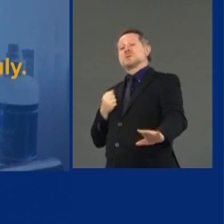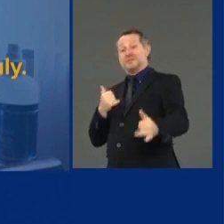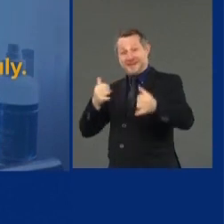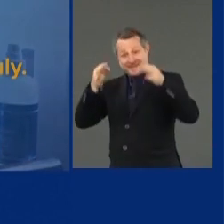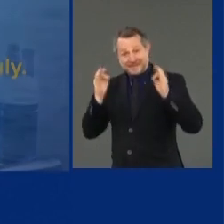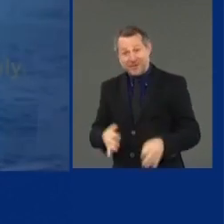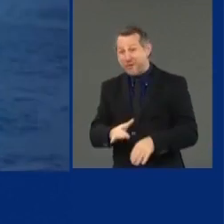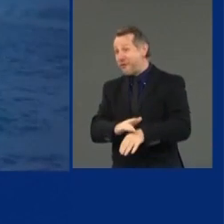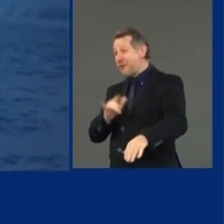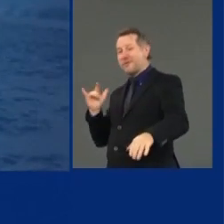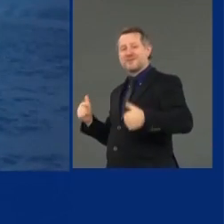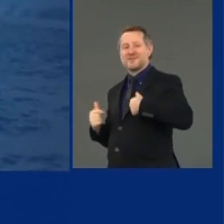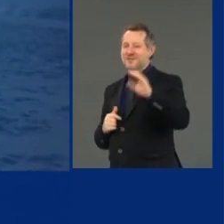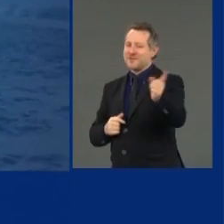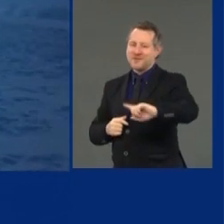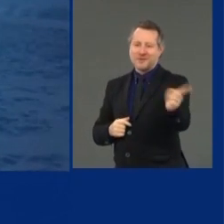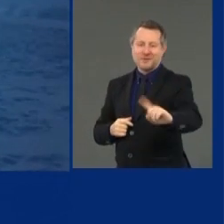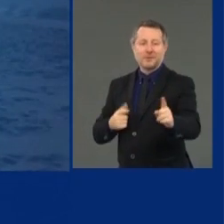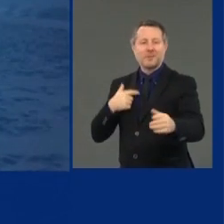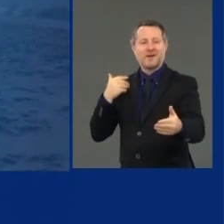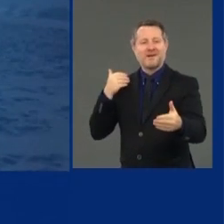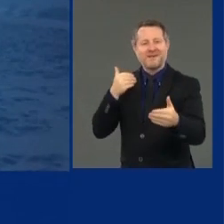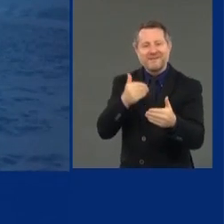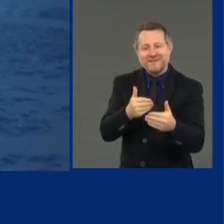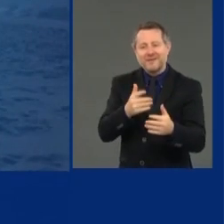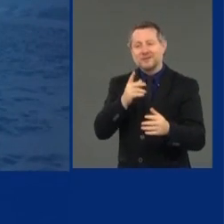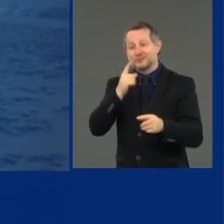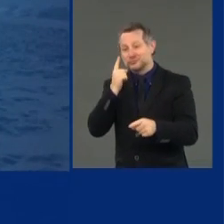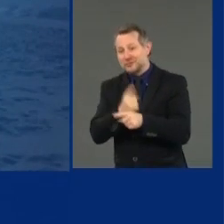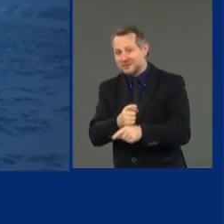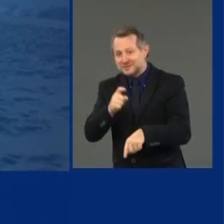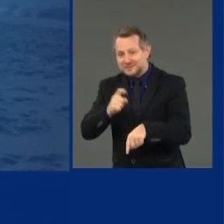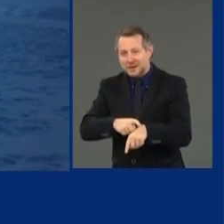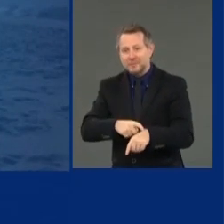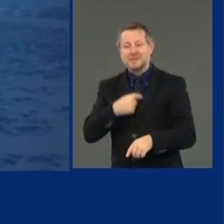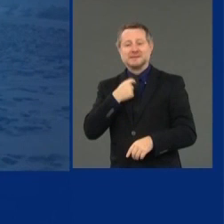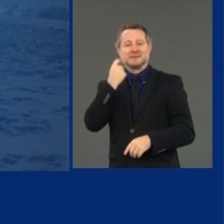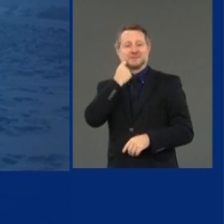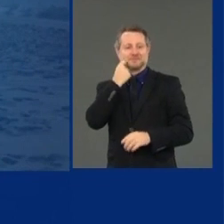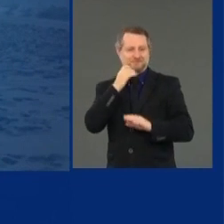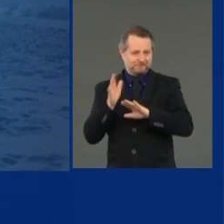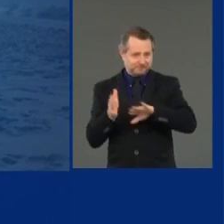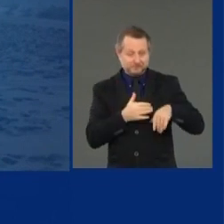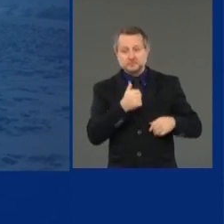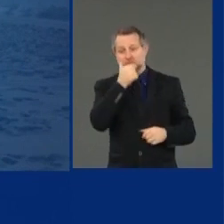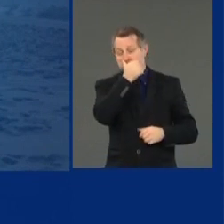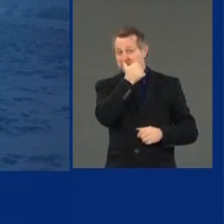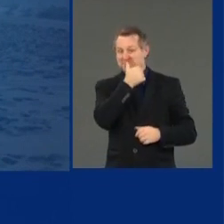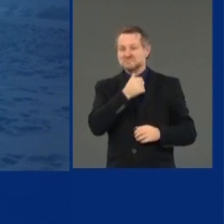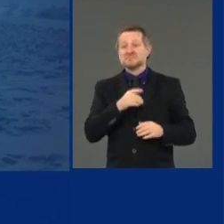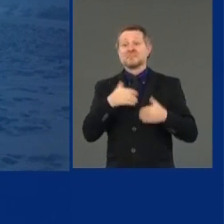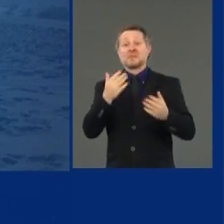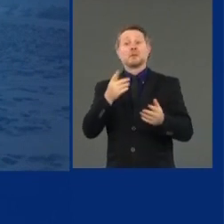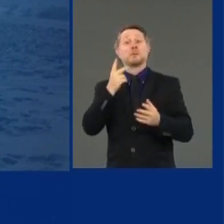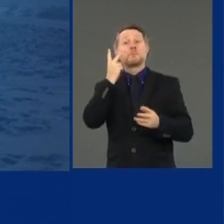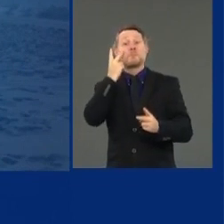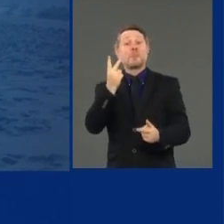PRUDENCE DICTATES THAT YOU DON'T MAKE A DECISION UNTIL IT'S